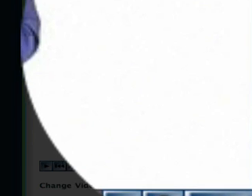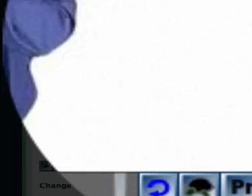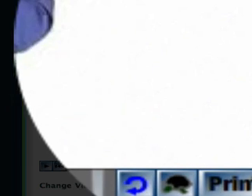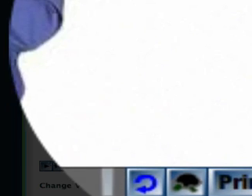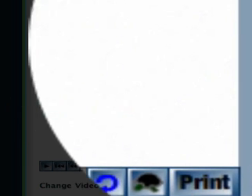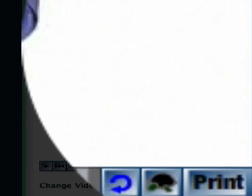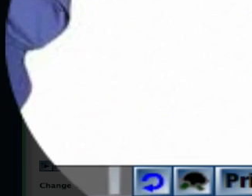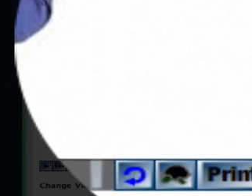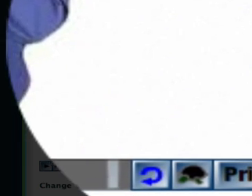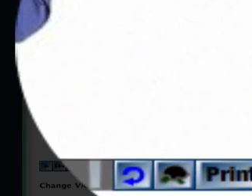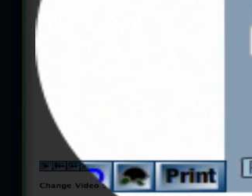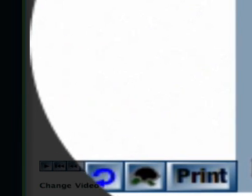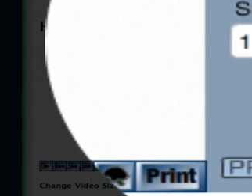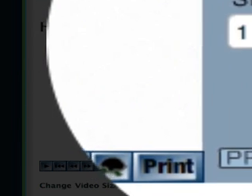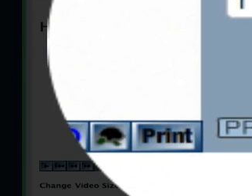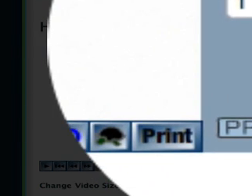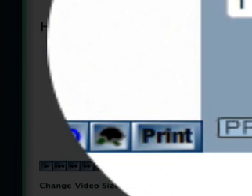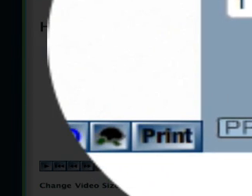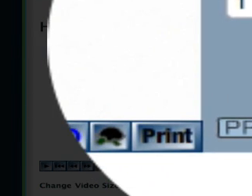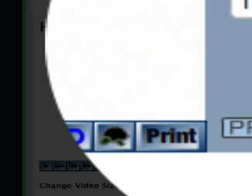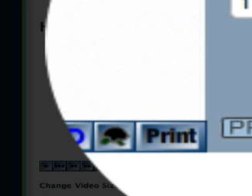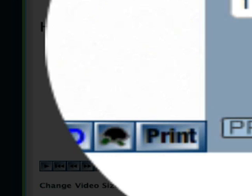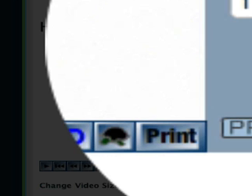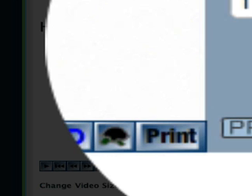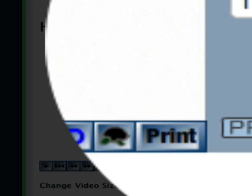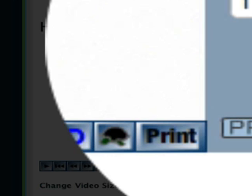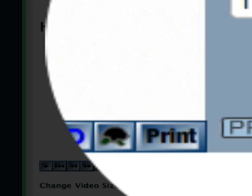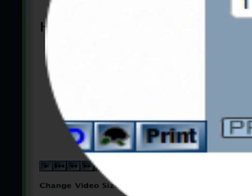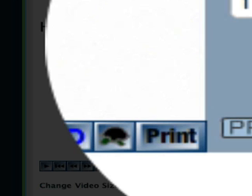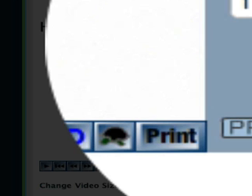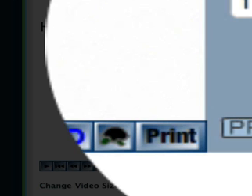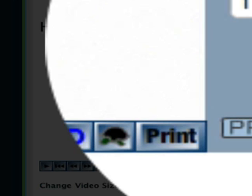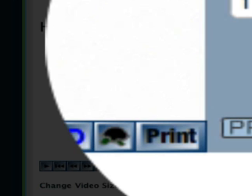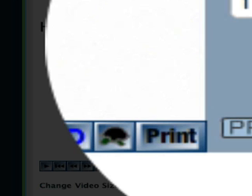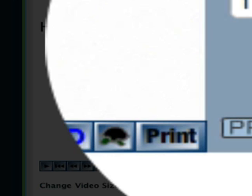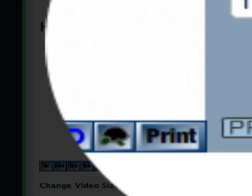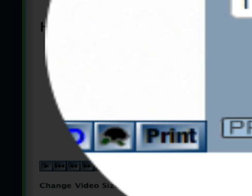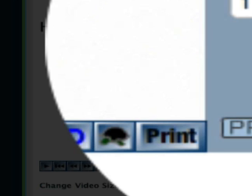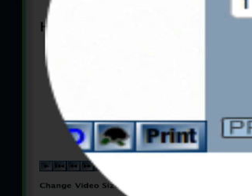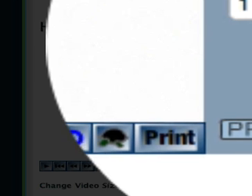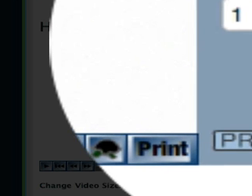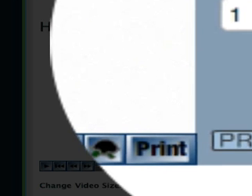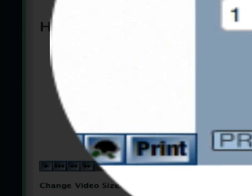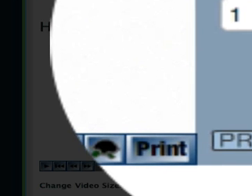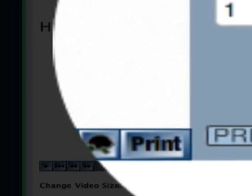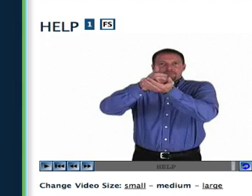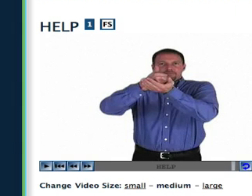Now the last option asks how many signs per page do you want to print. In this case, we are only printing 1 sign, so 1 is really our only option.